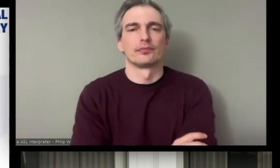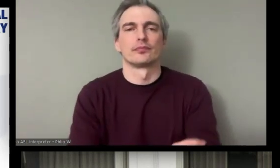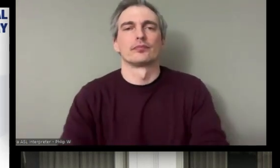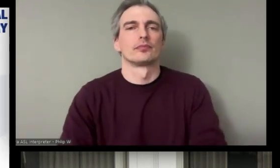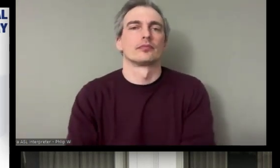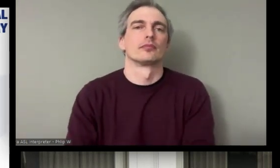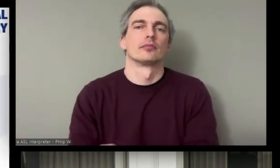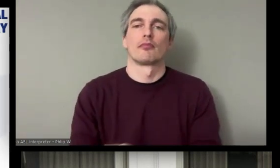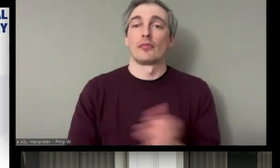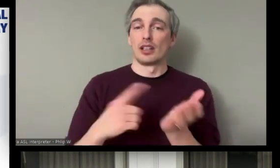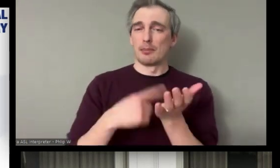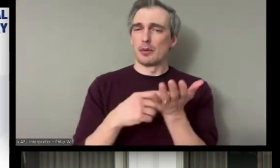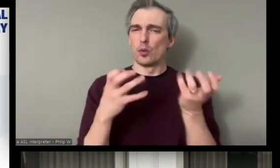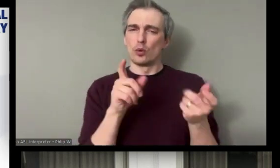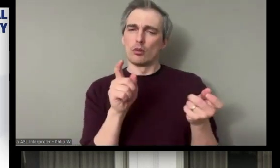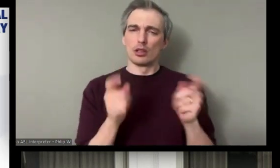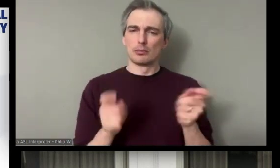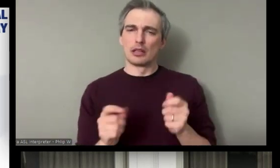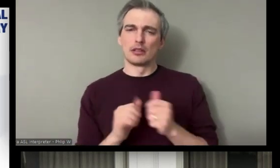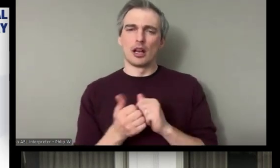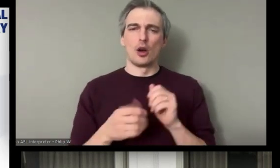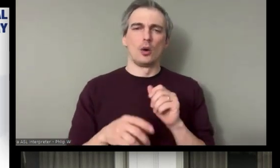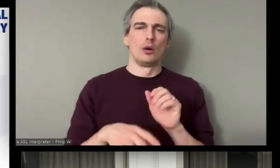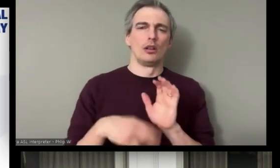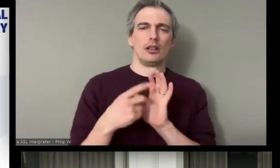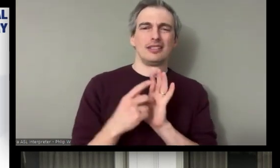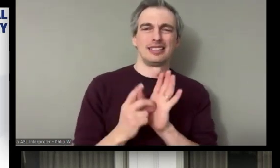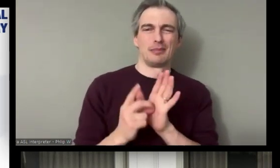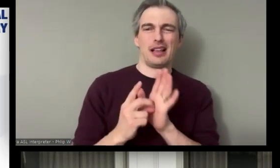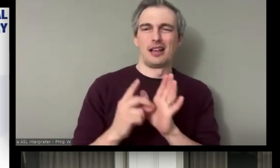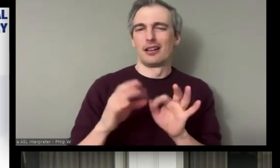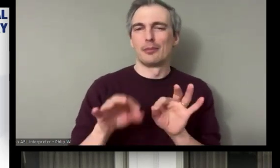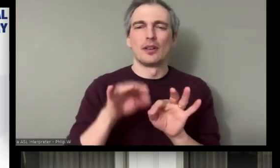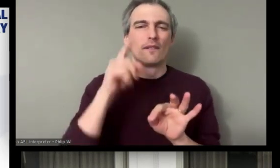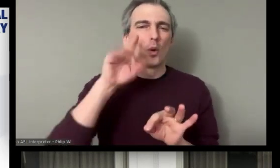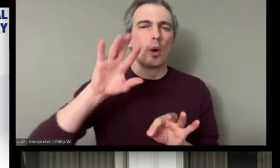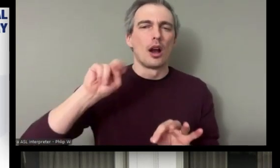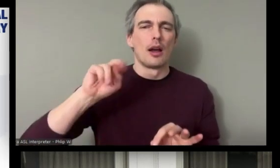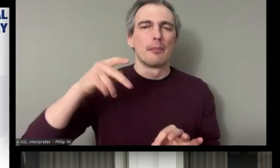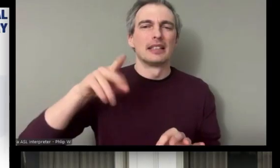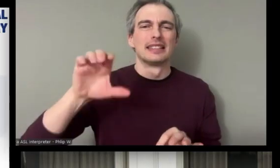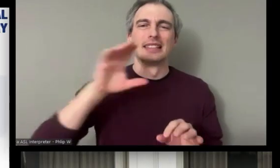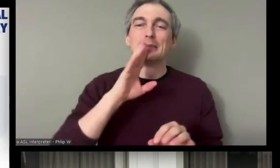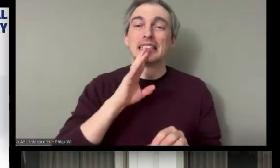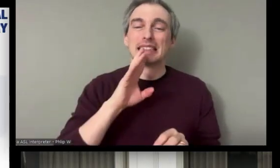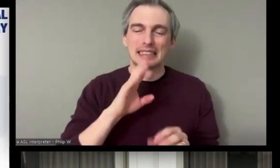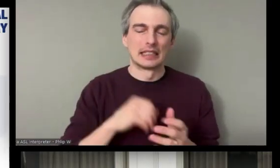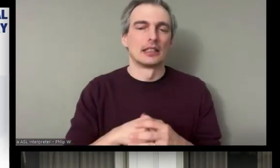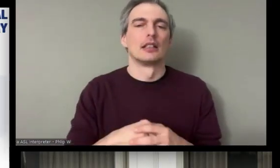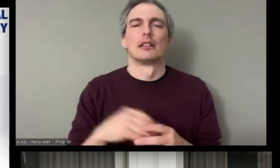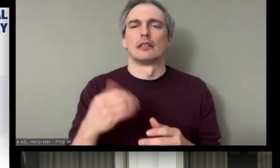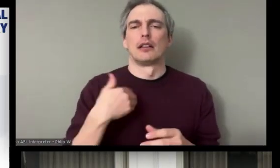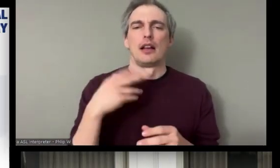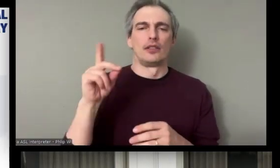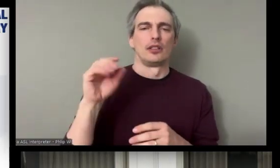captions for your NPCs speaking. They have a documentation at least of how to provide the